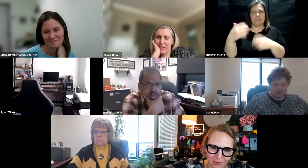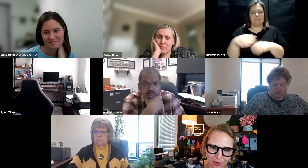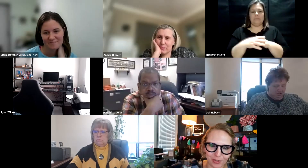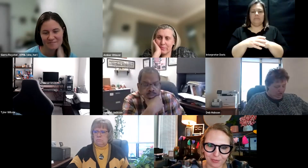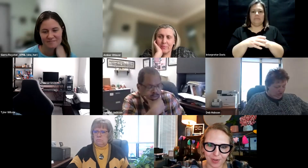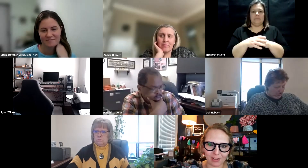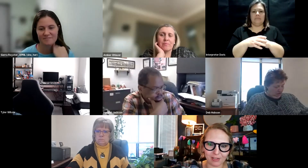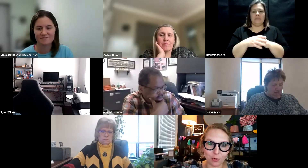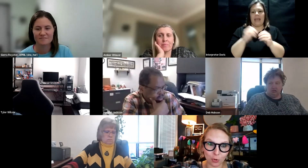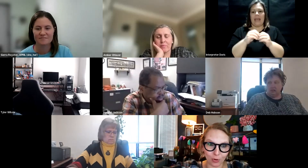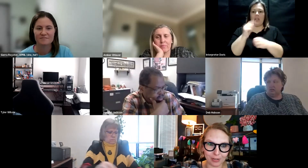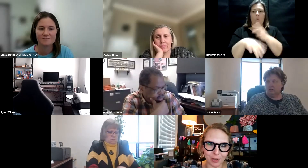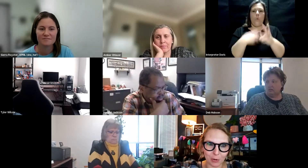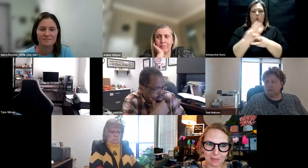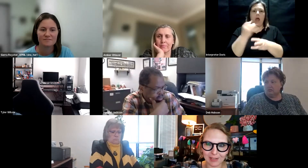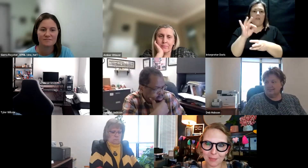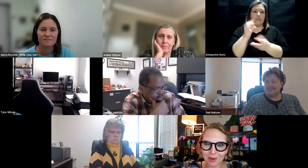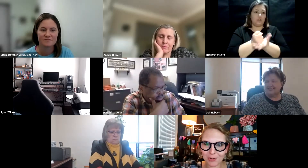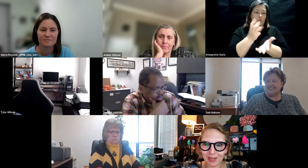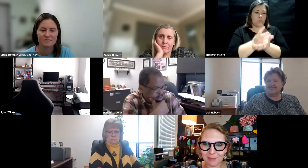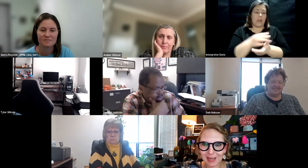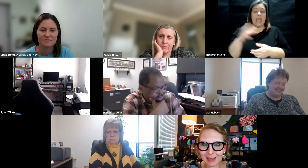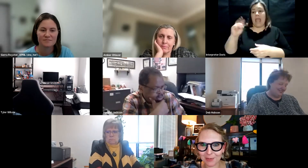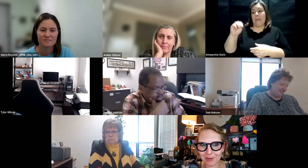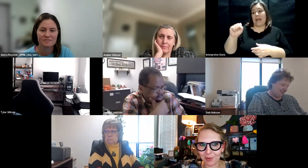So, so. So this is a hot topic, and especially in the world of social work.